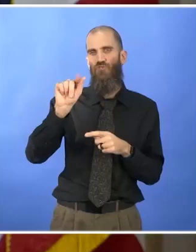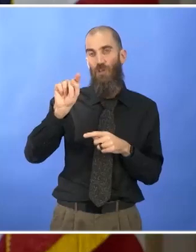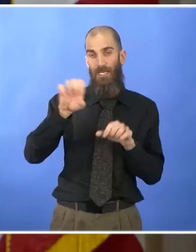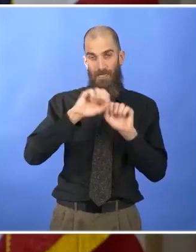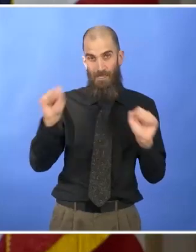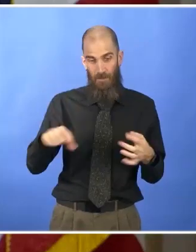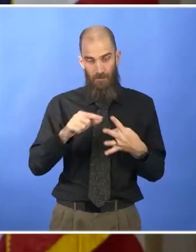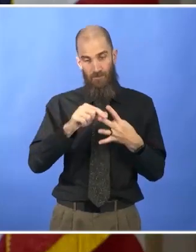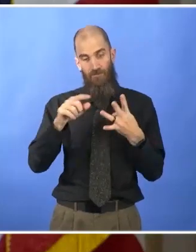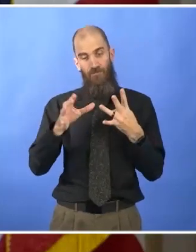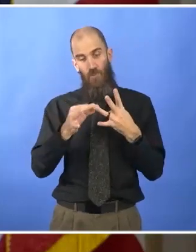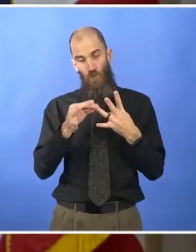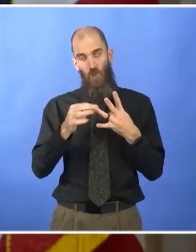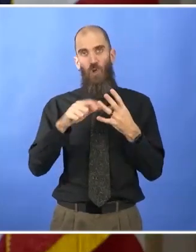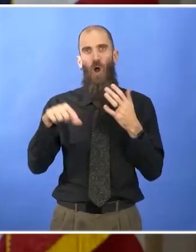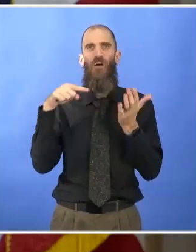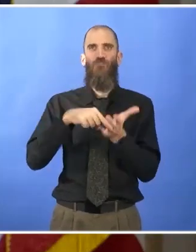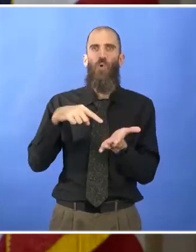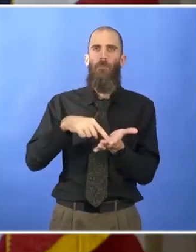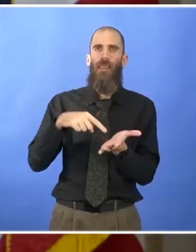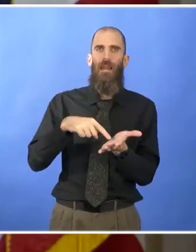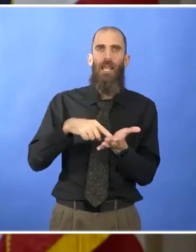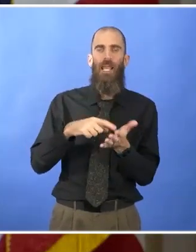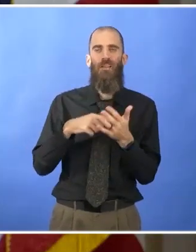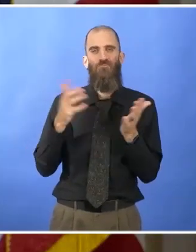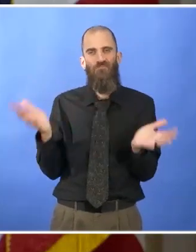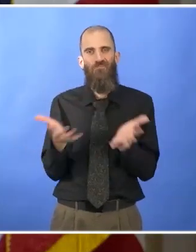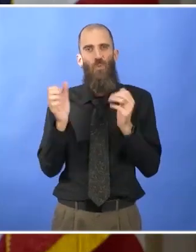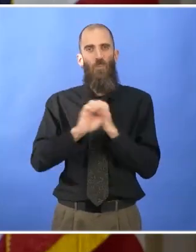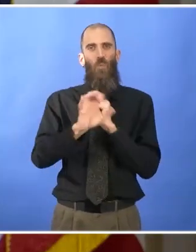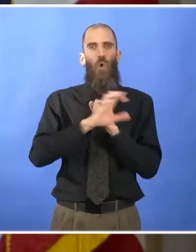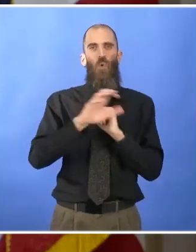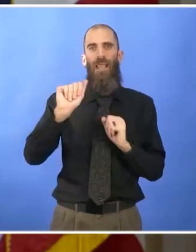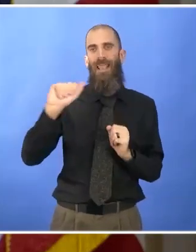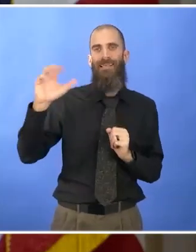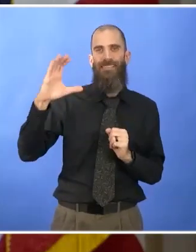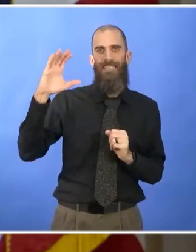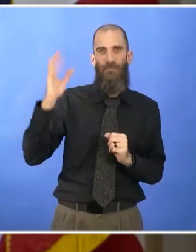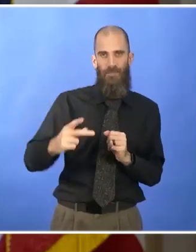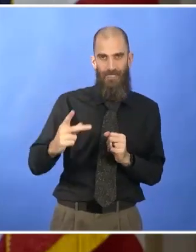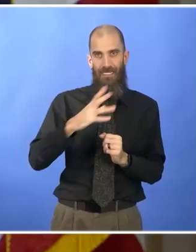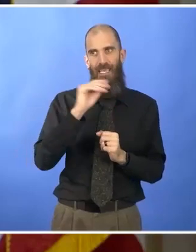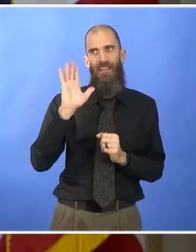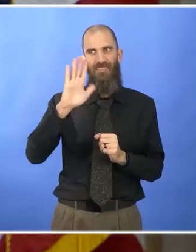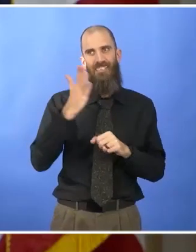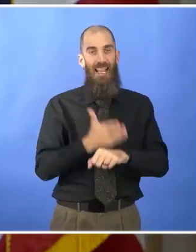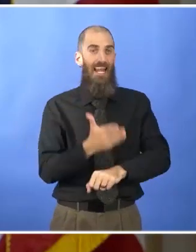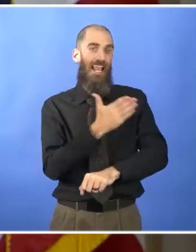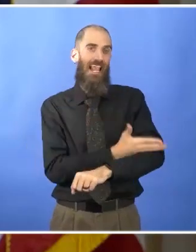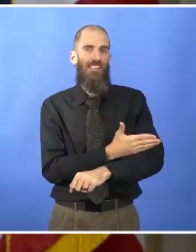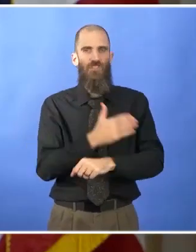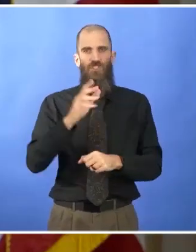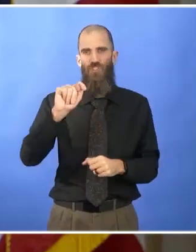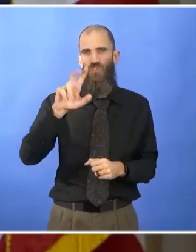CONNECTIVITY PROGRAM AND ITS ENHANCED TRIBAL BENEFIT. FOURTH, WE ARE GOING TO WORK ON FOCUS ON SUSTAINABILITY,